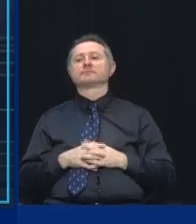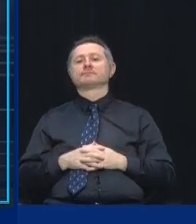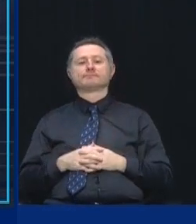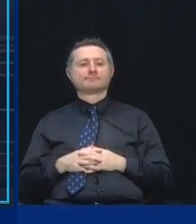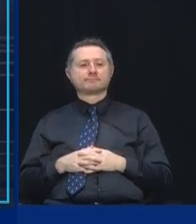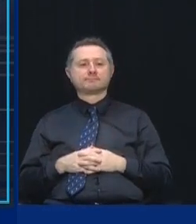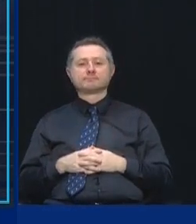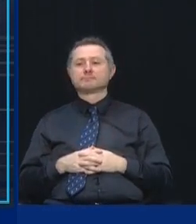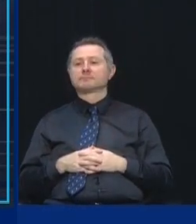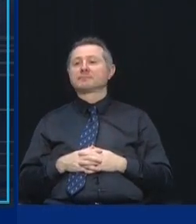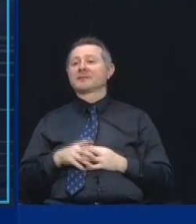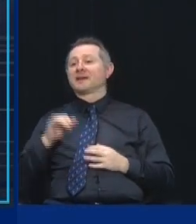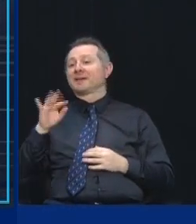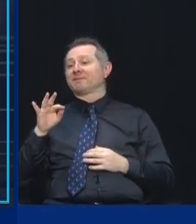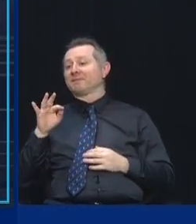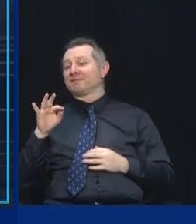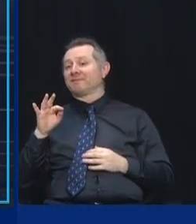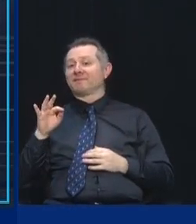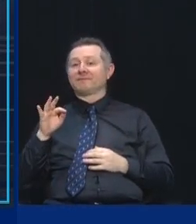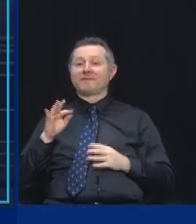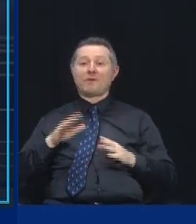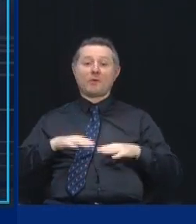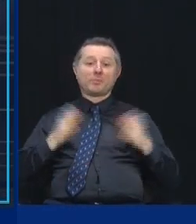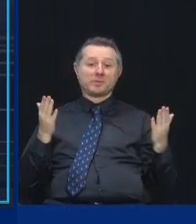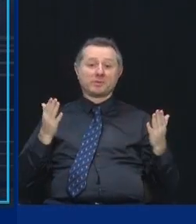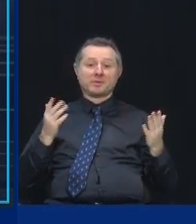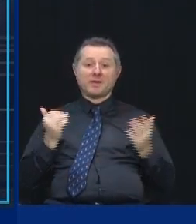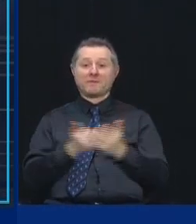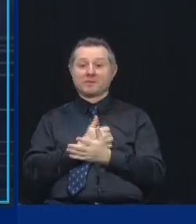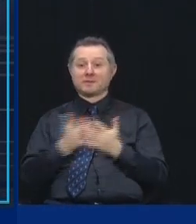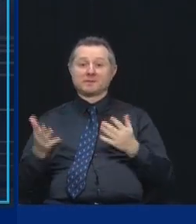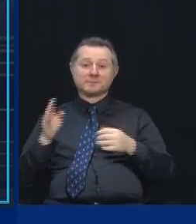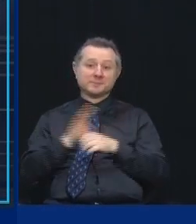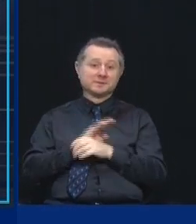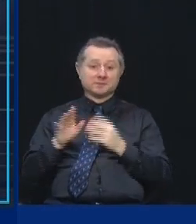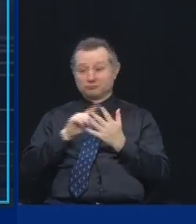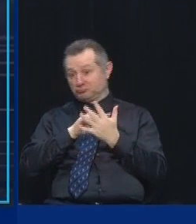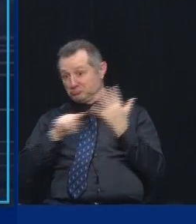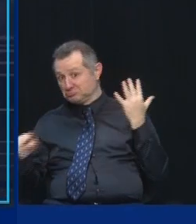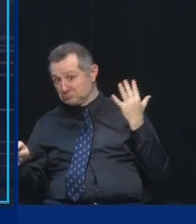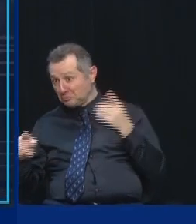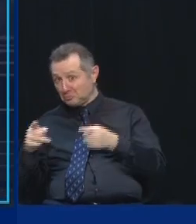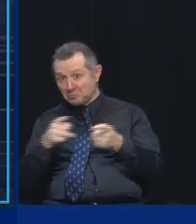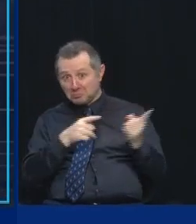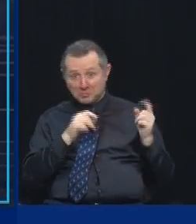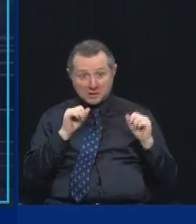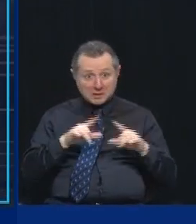RIGHT? AND IT'S COORDINATED REGIONALLY WHICH IS SMART.